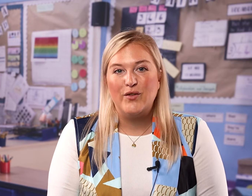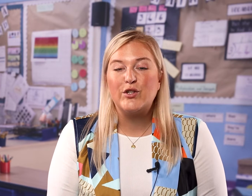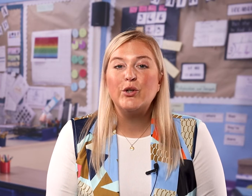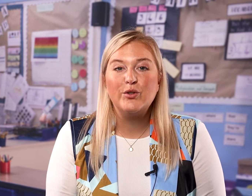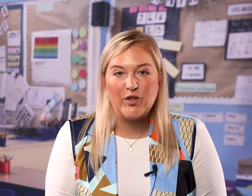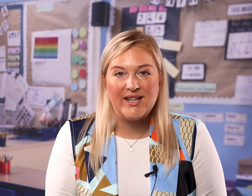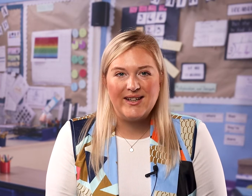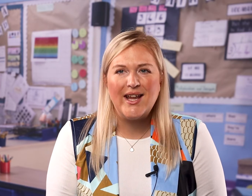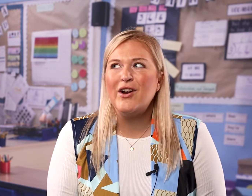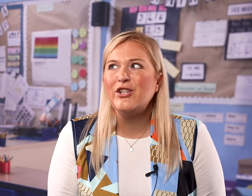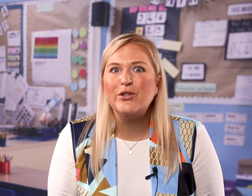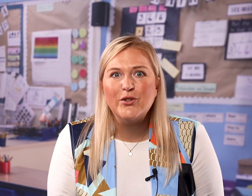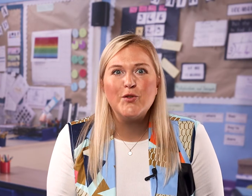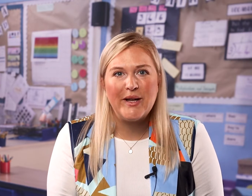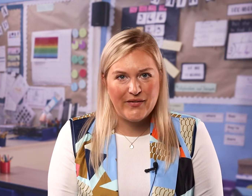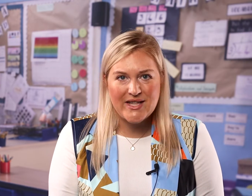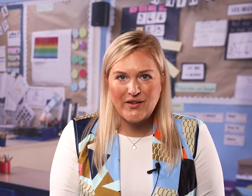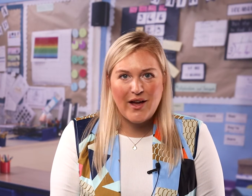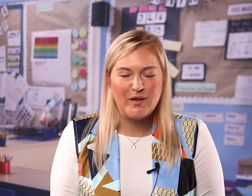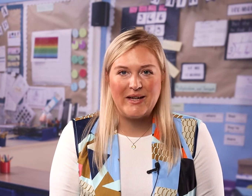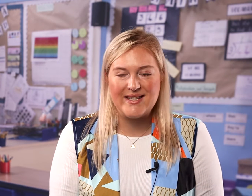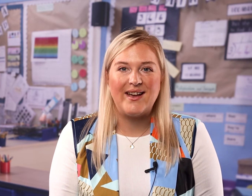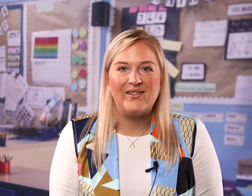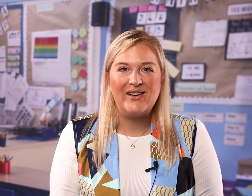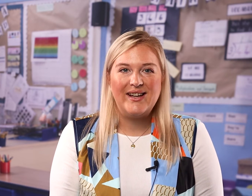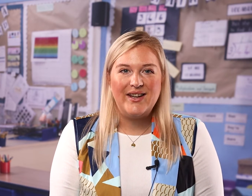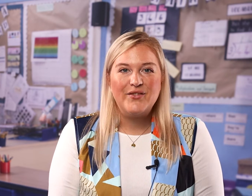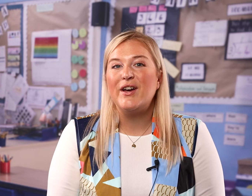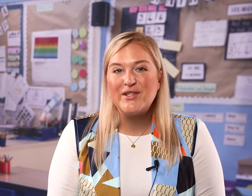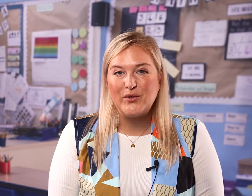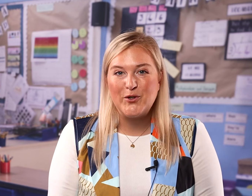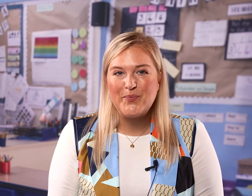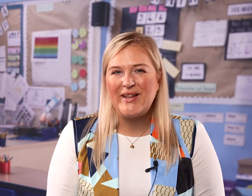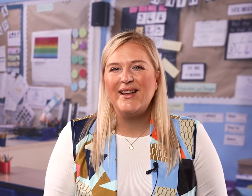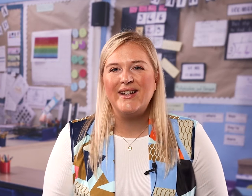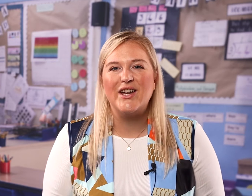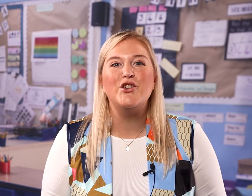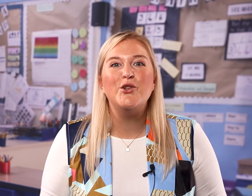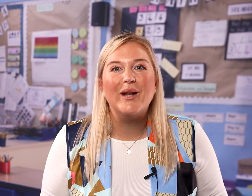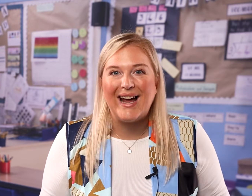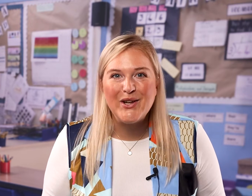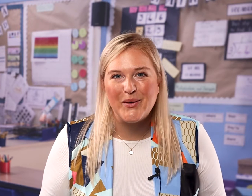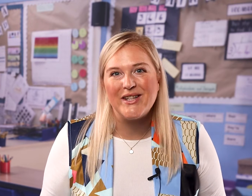For children there are huge benefits for learning BSL. First of all they’re learning a new language